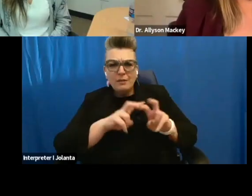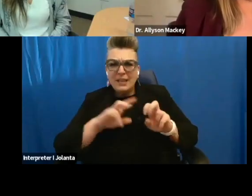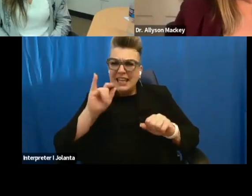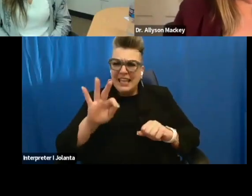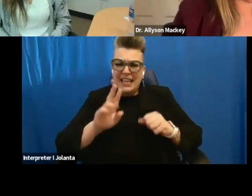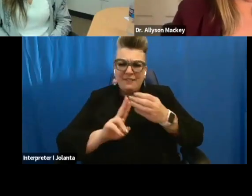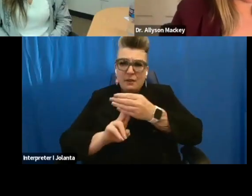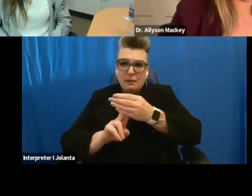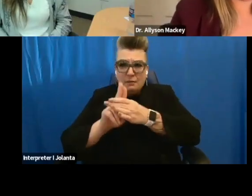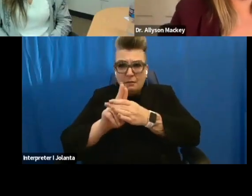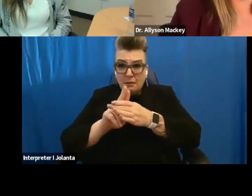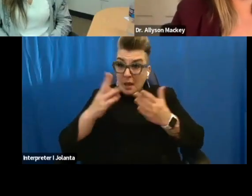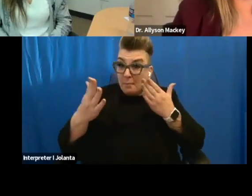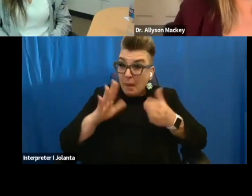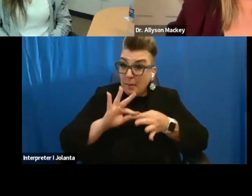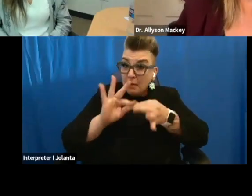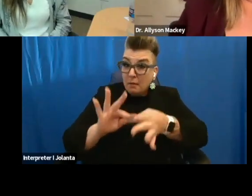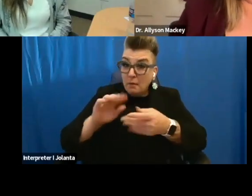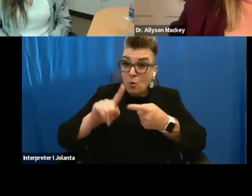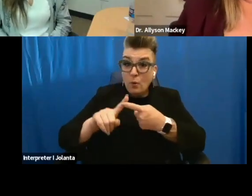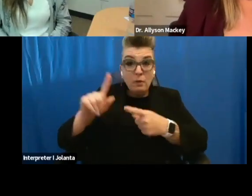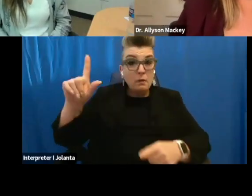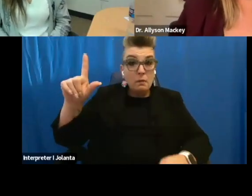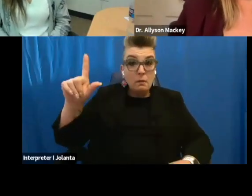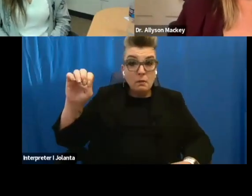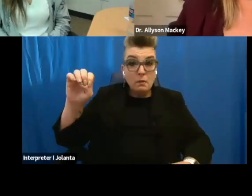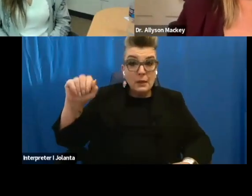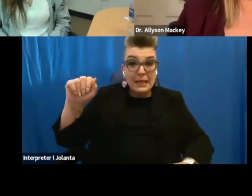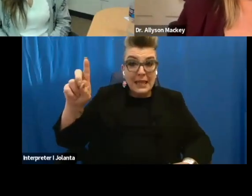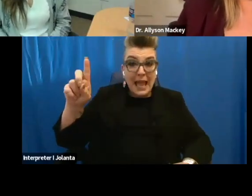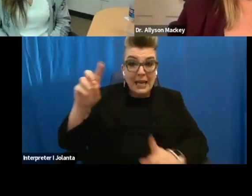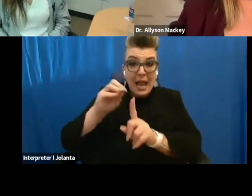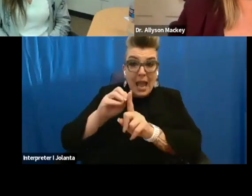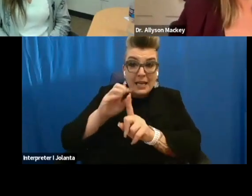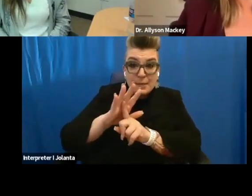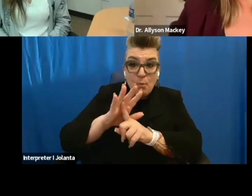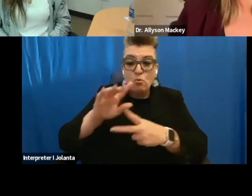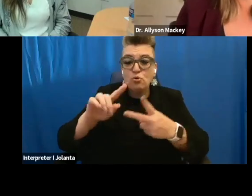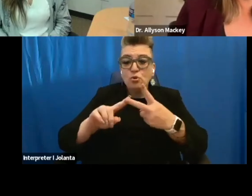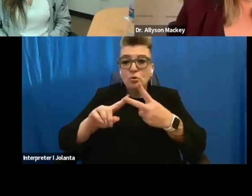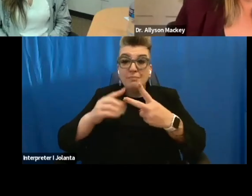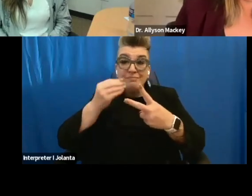lead exposure um or nutrition that's another thing people think about a lot we don't see